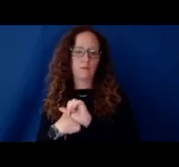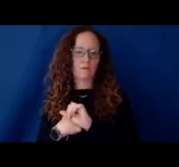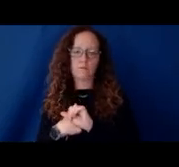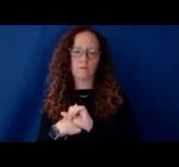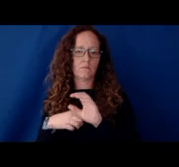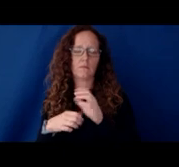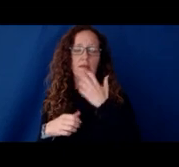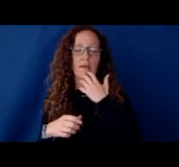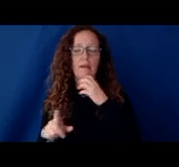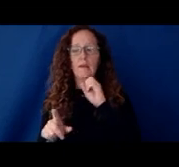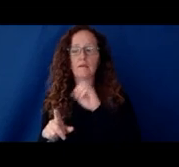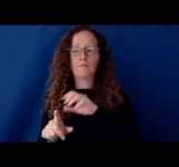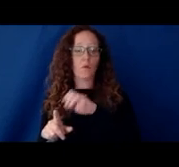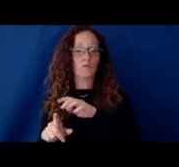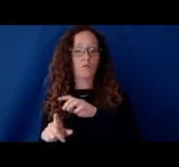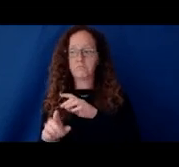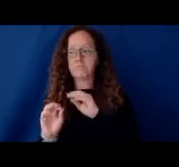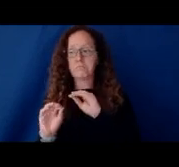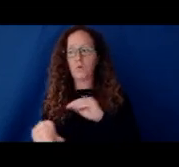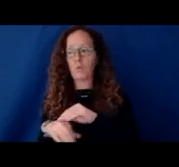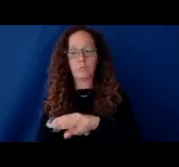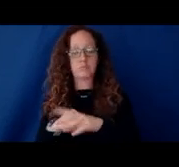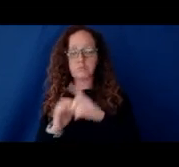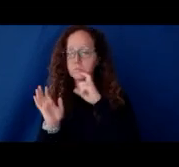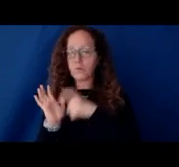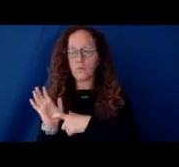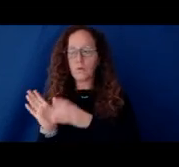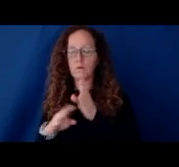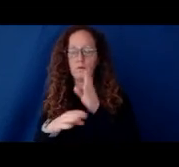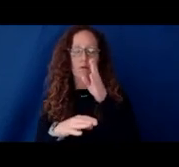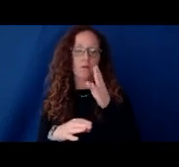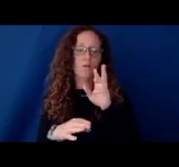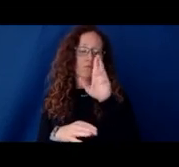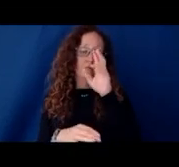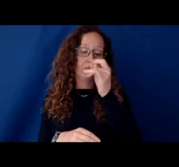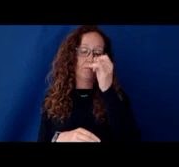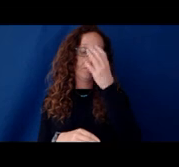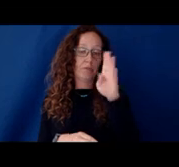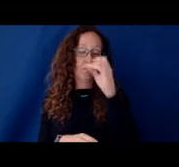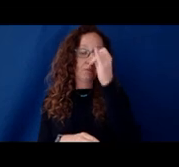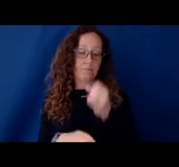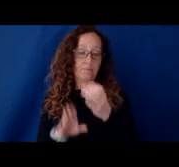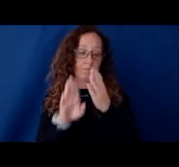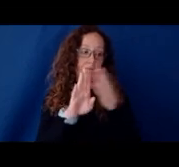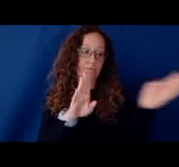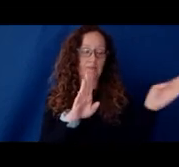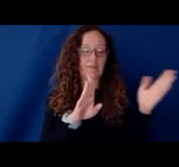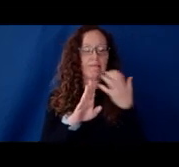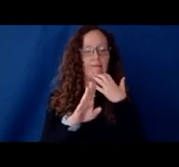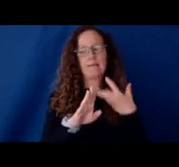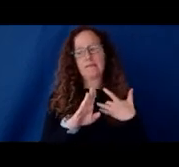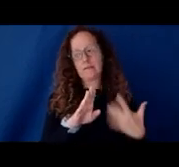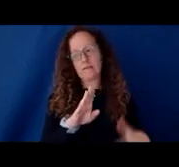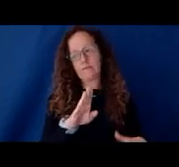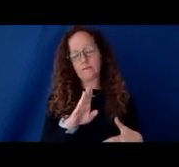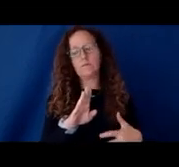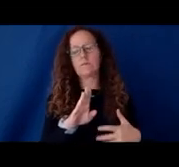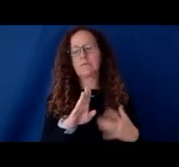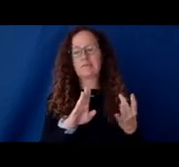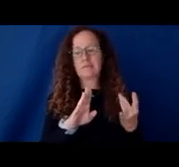observed. And then the area right of the blue line is the heat sensitive zone. And the point where